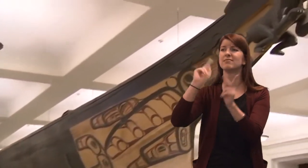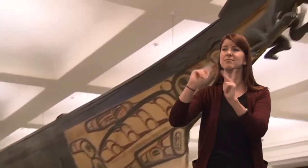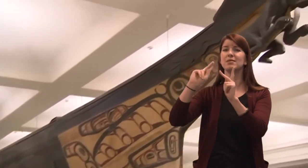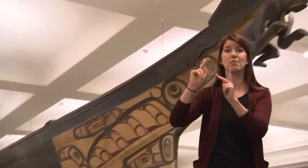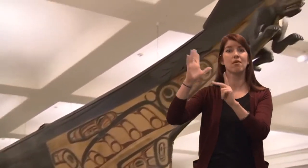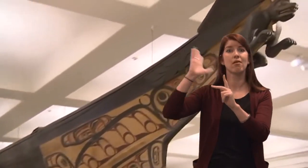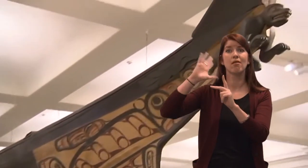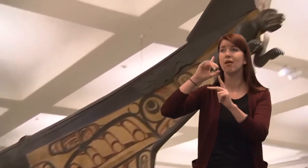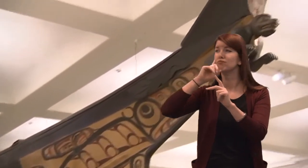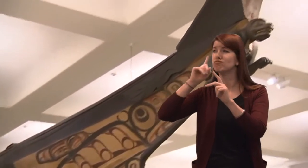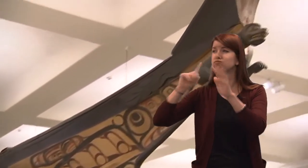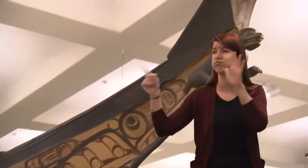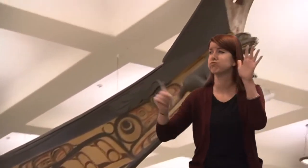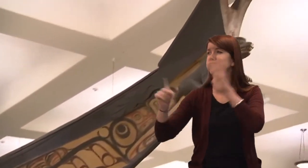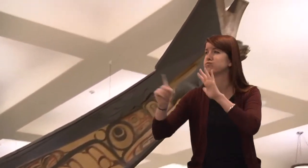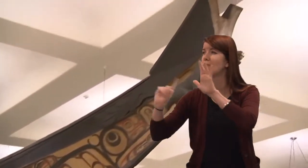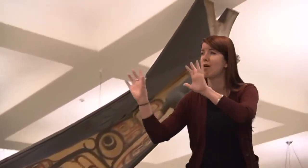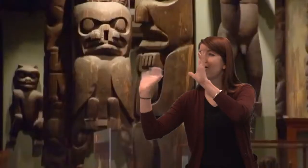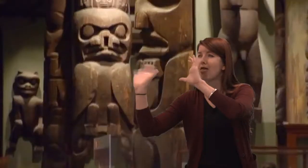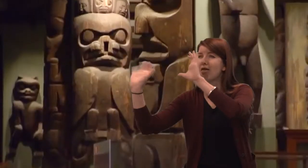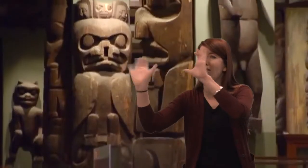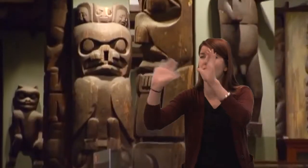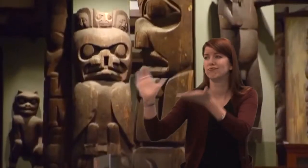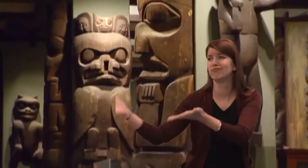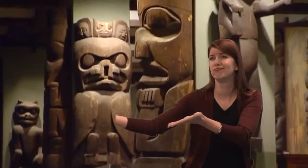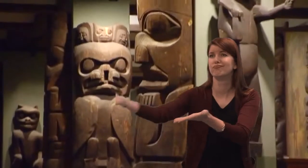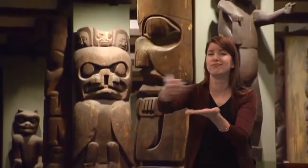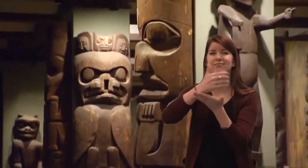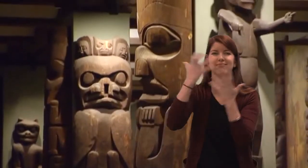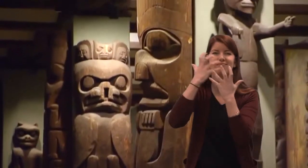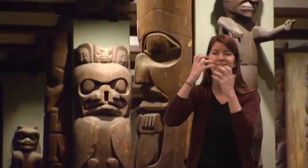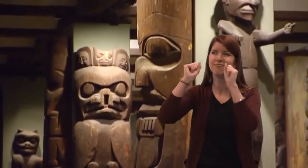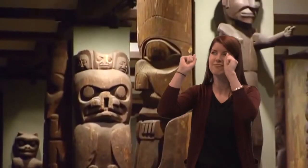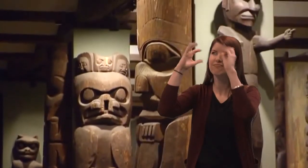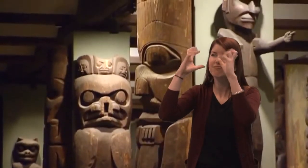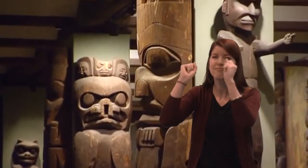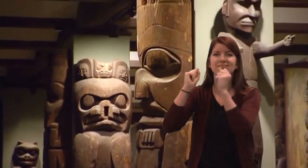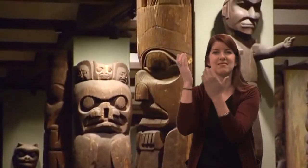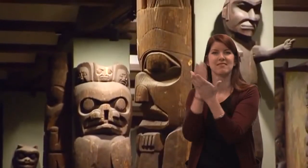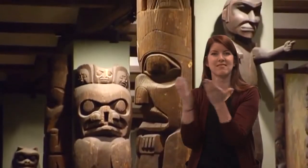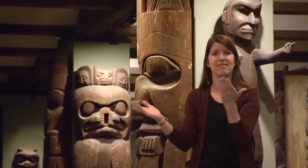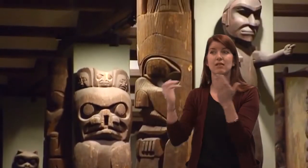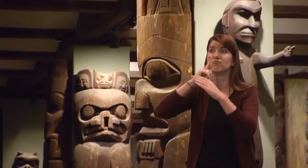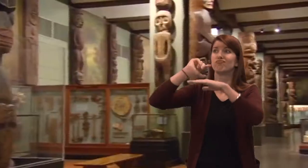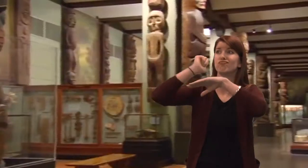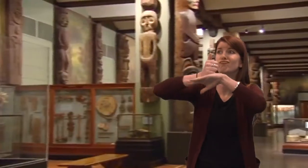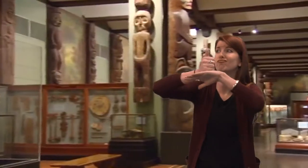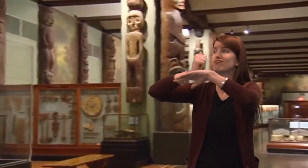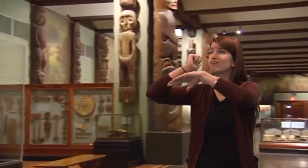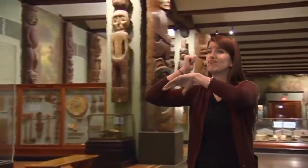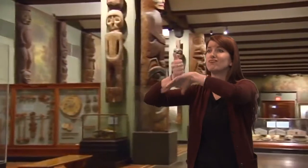on fantastic expeditions, to collect absolutely spectacular items that inspire